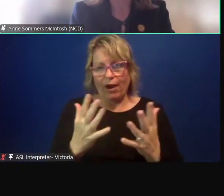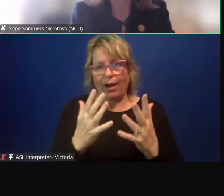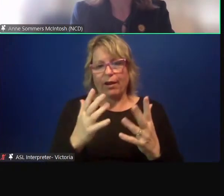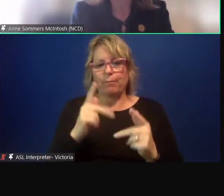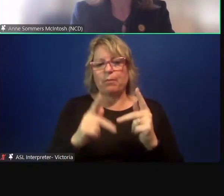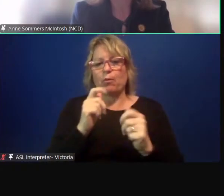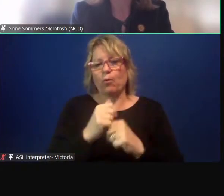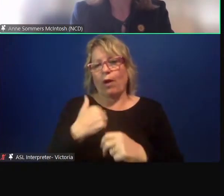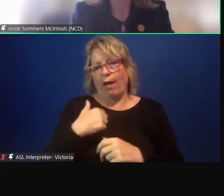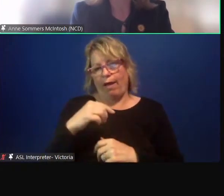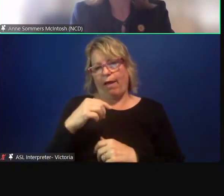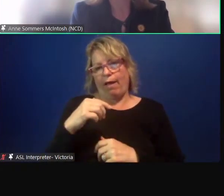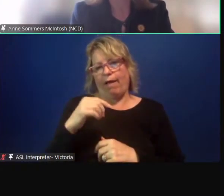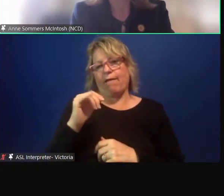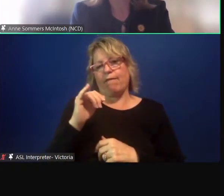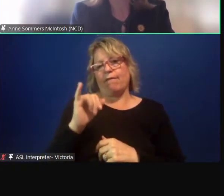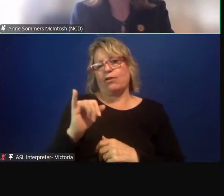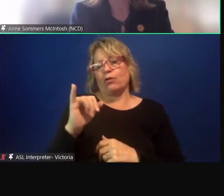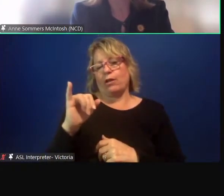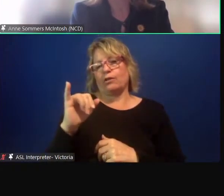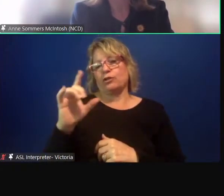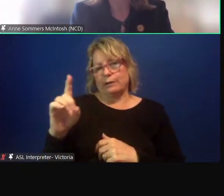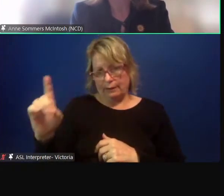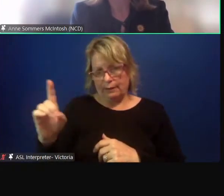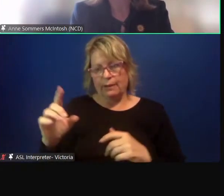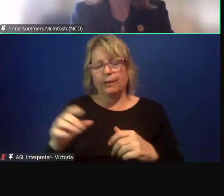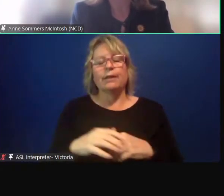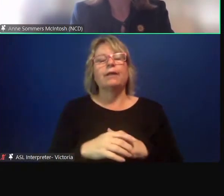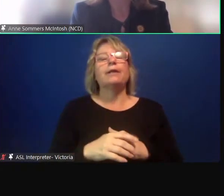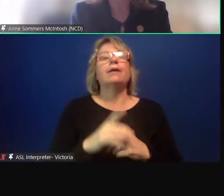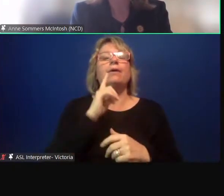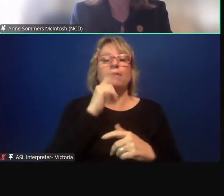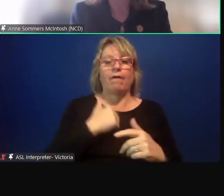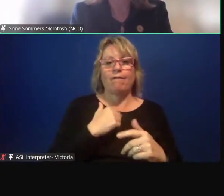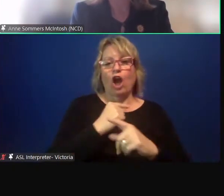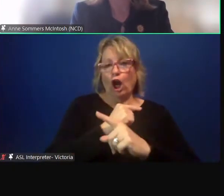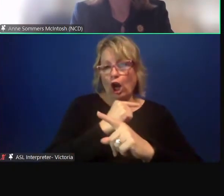disabilities. We've done work in guardianship that obviously touches on decision making in